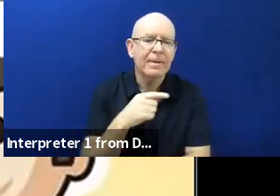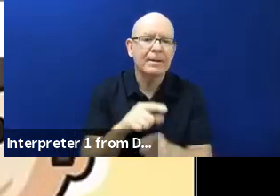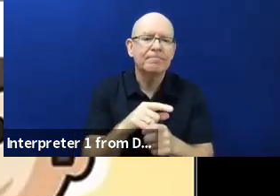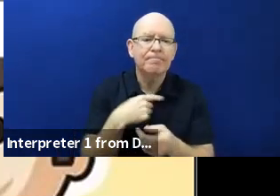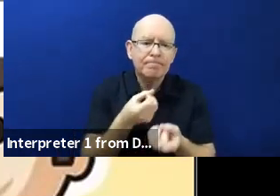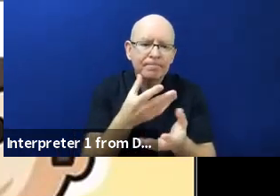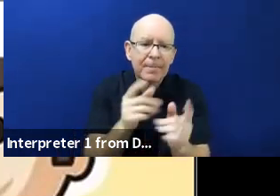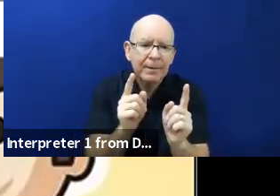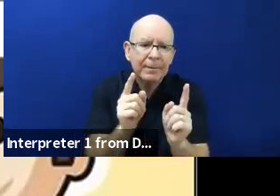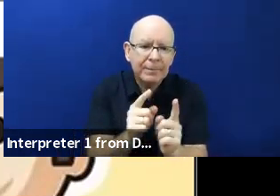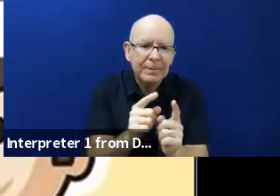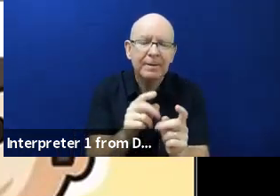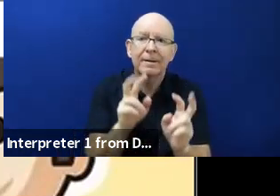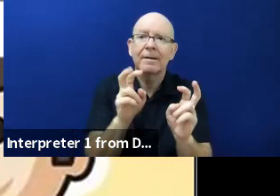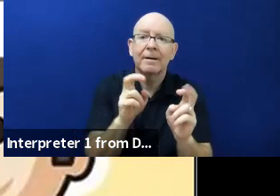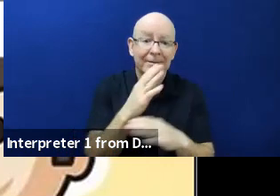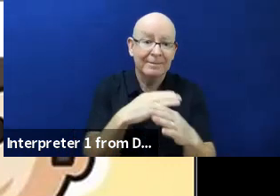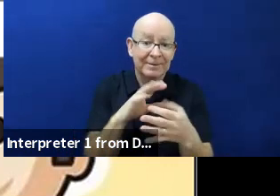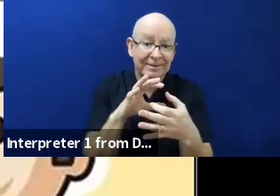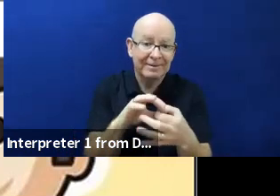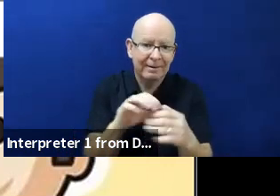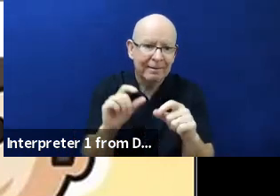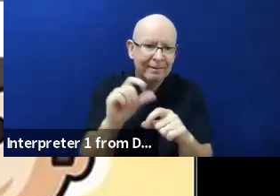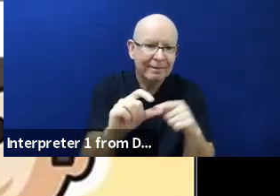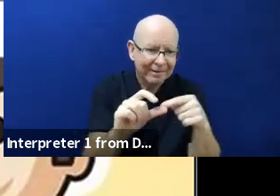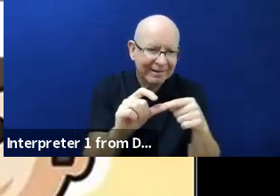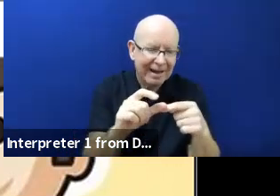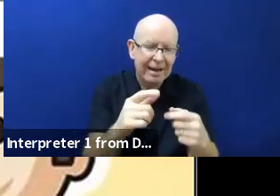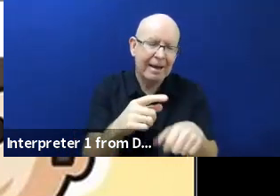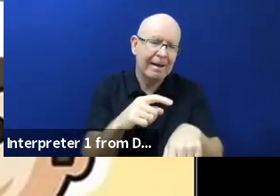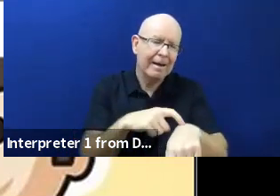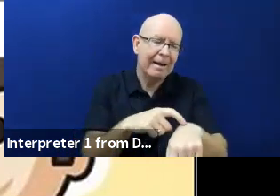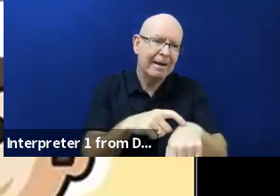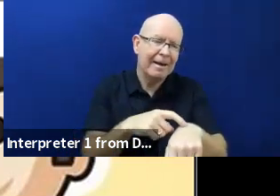It's not moving, next please.